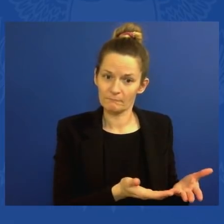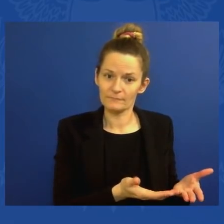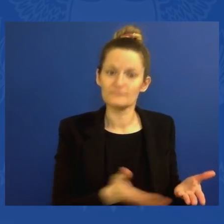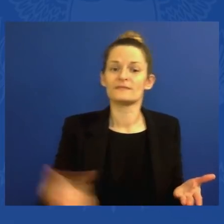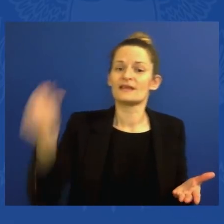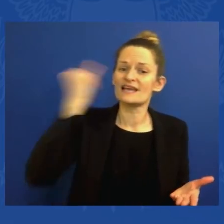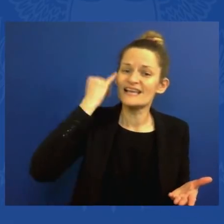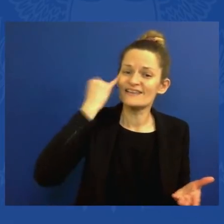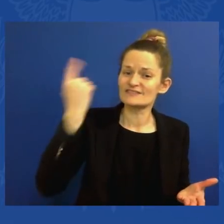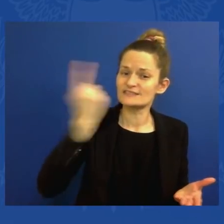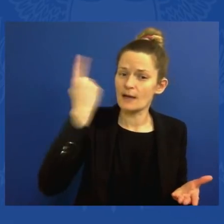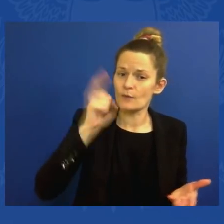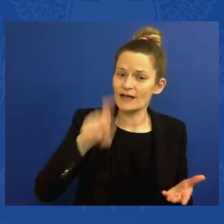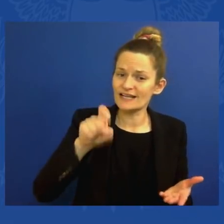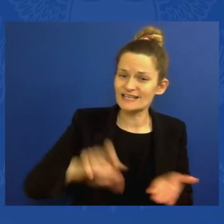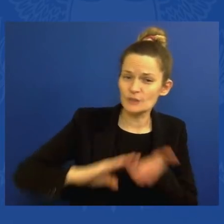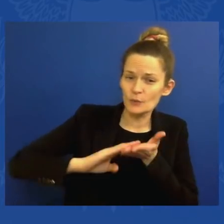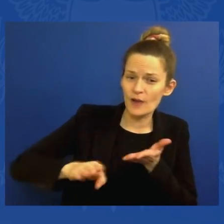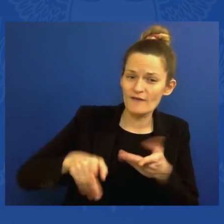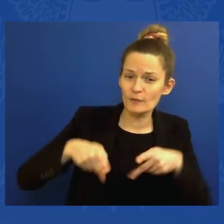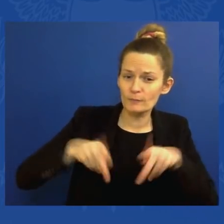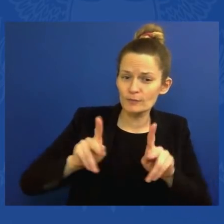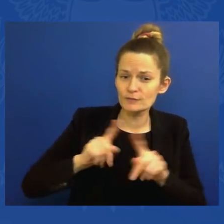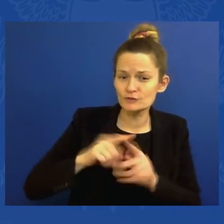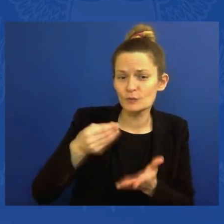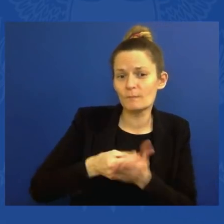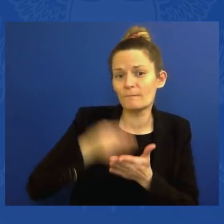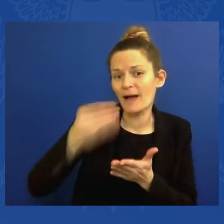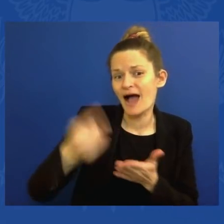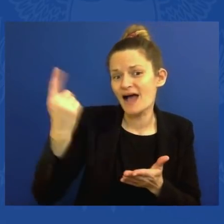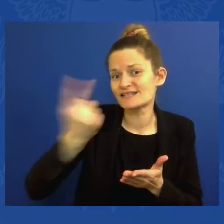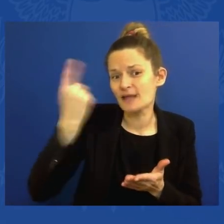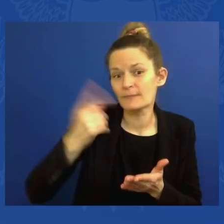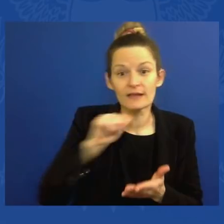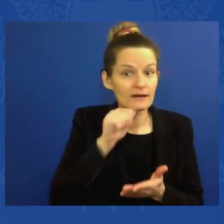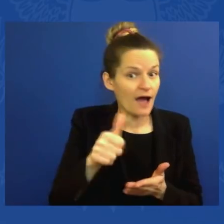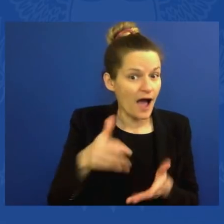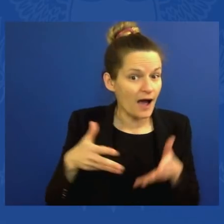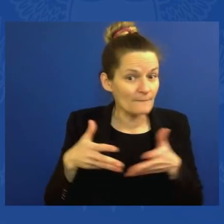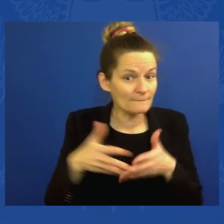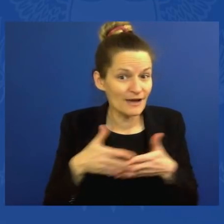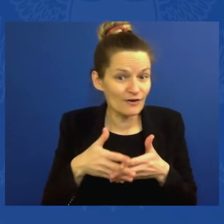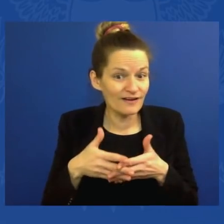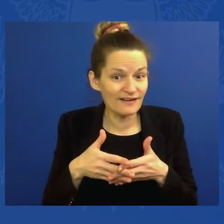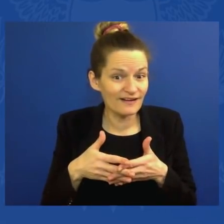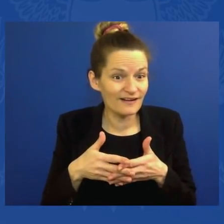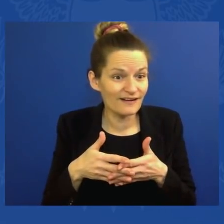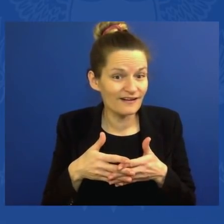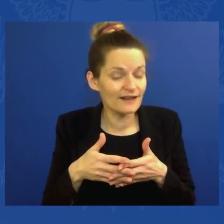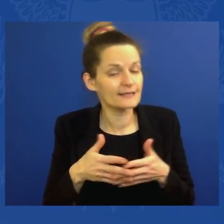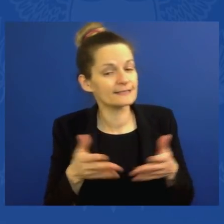and what they have a responsibility for, they don't have to use an -- and they think they don't have to use an American company,